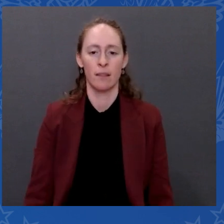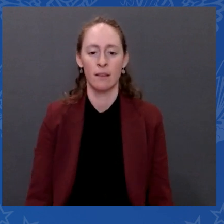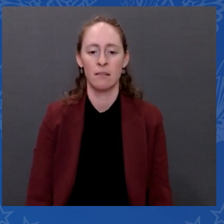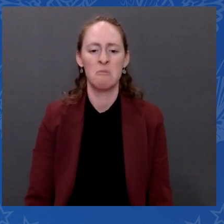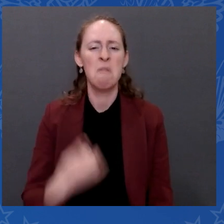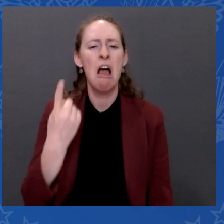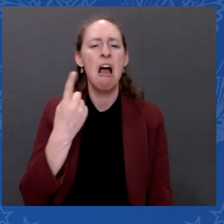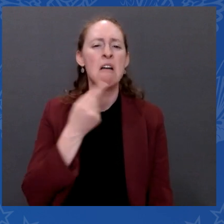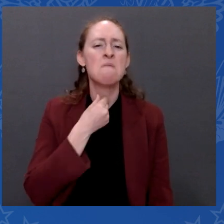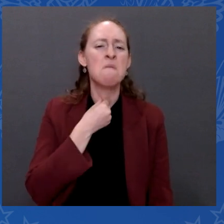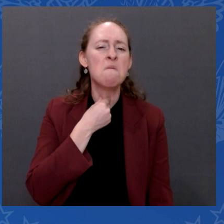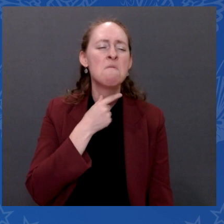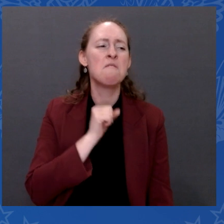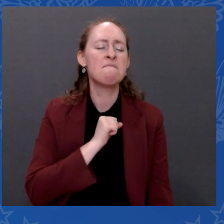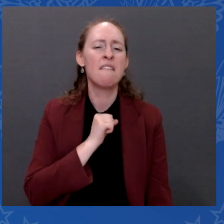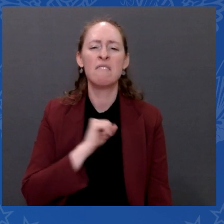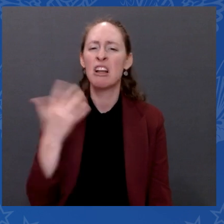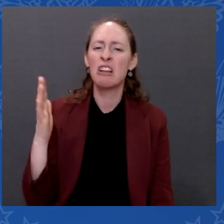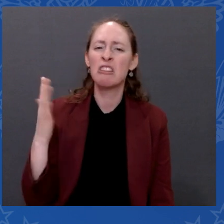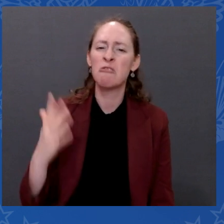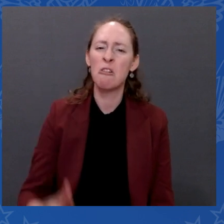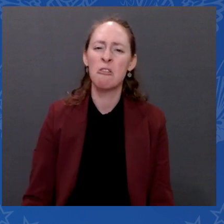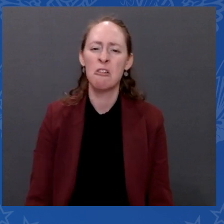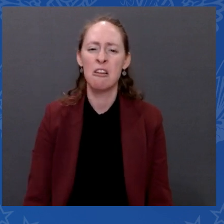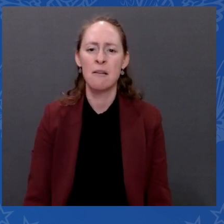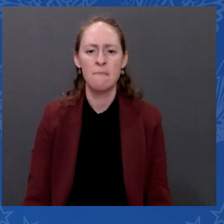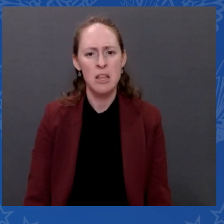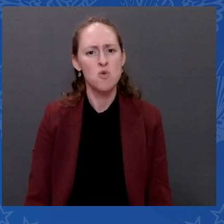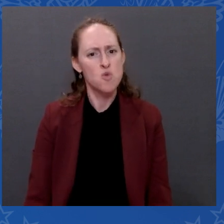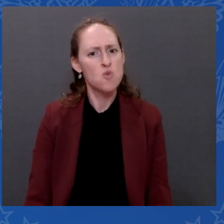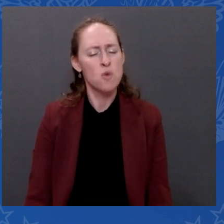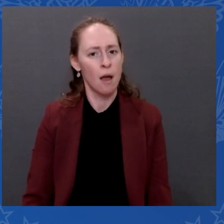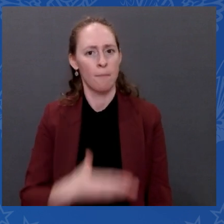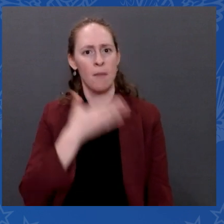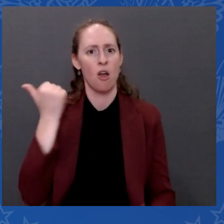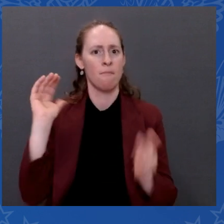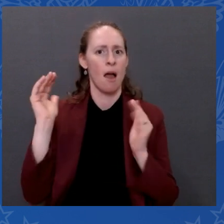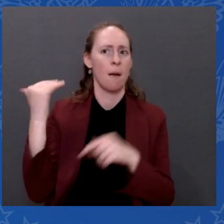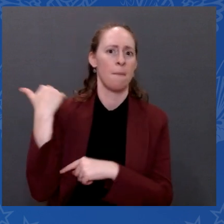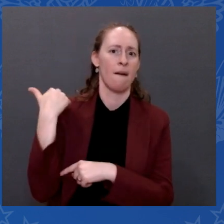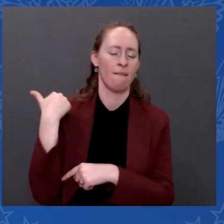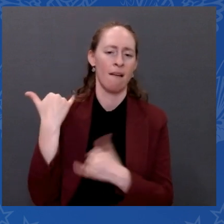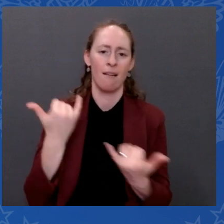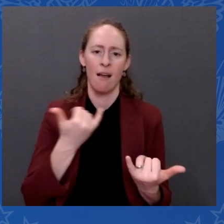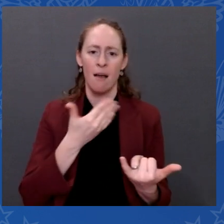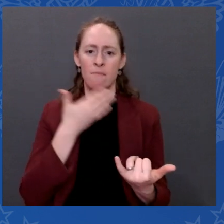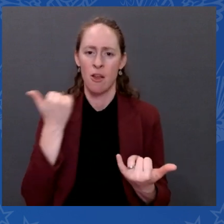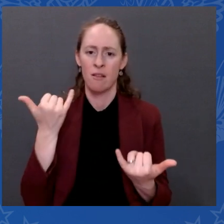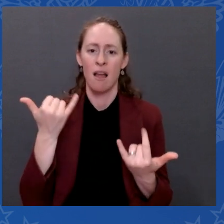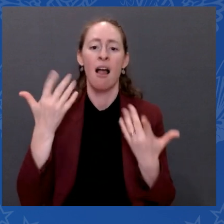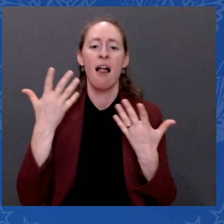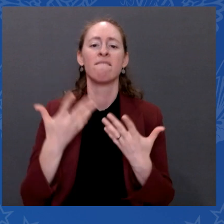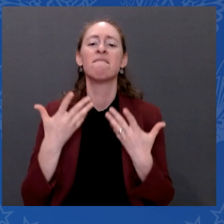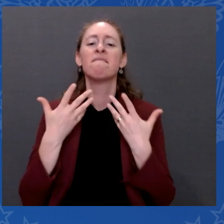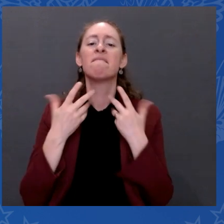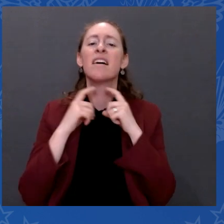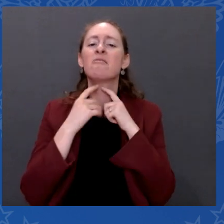but it's changing significantly. It's now up in the -- in the upper part of my -- my throat. Actually, it's more around my nose than anywhere else.